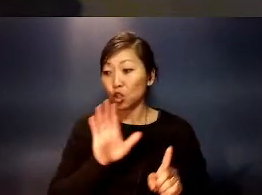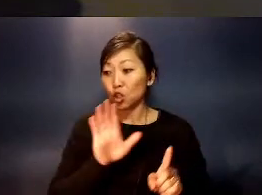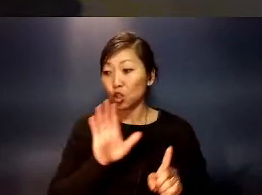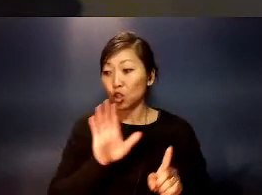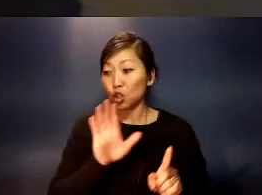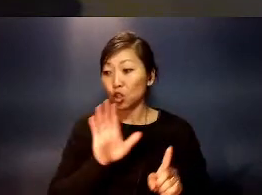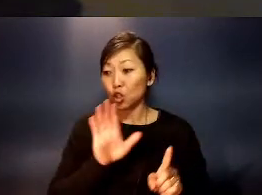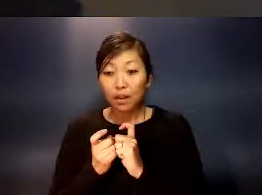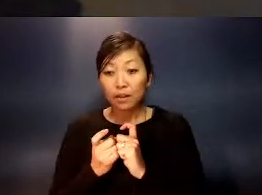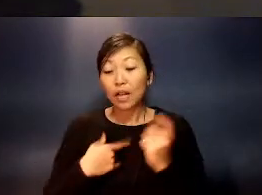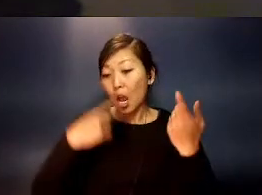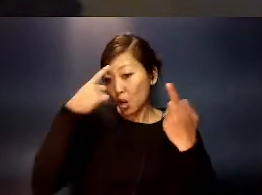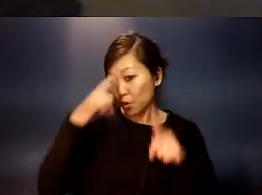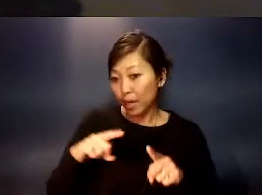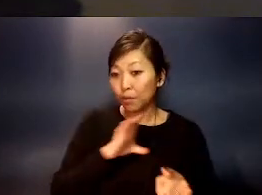CLEAR DEMAND FOR CHANGE.